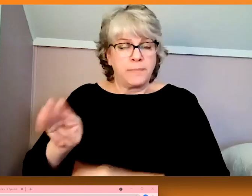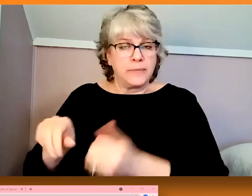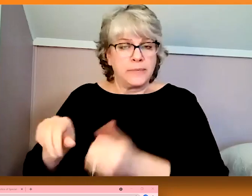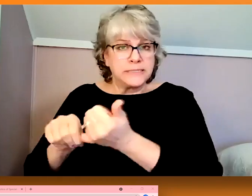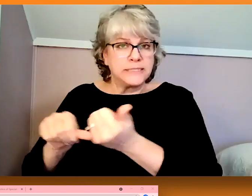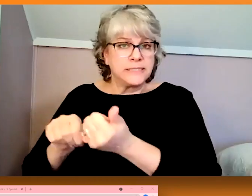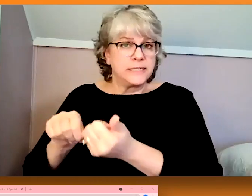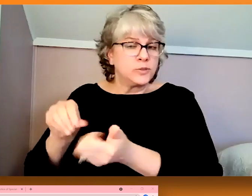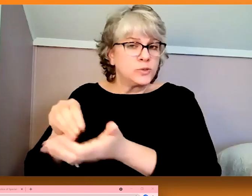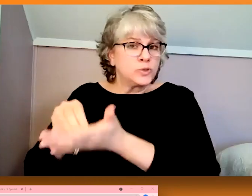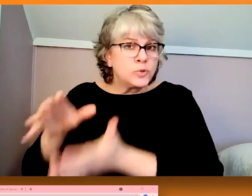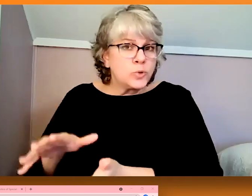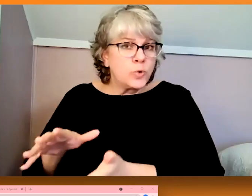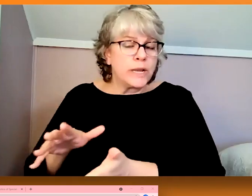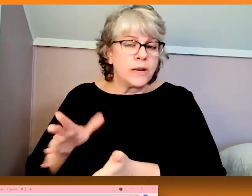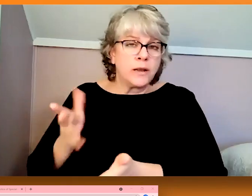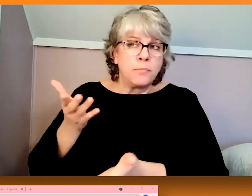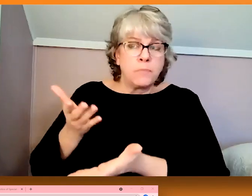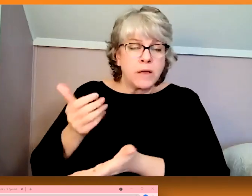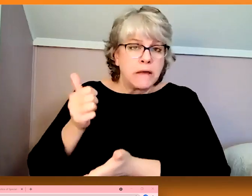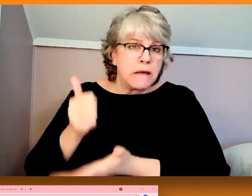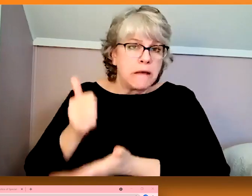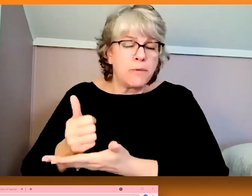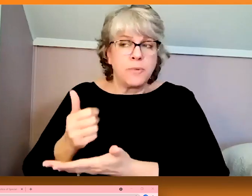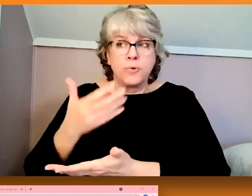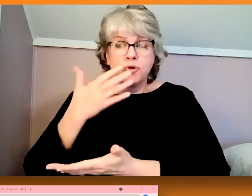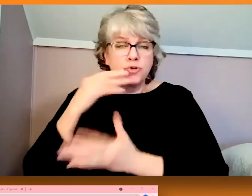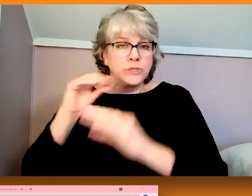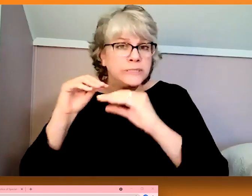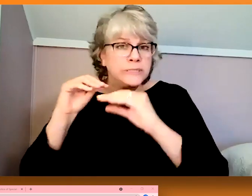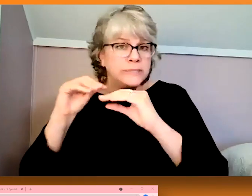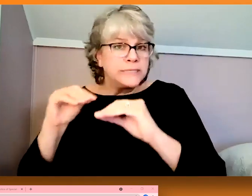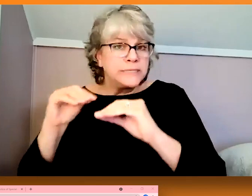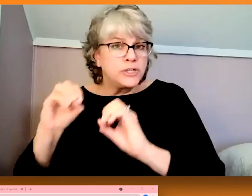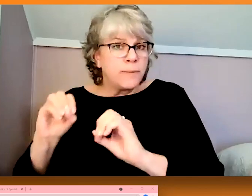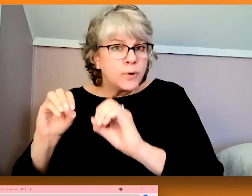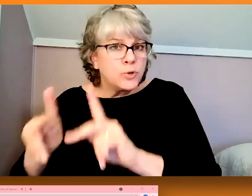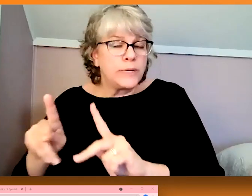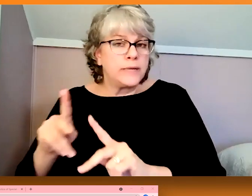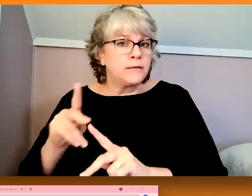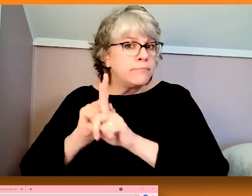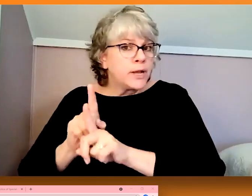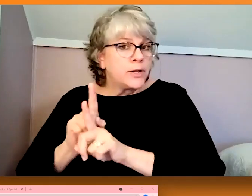"It could even be a great teaching or mentoring experience."